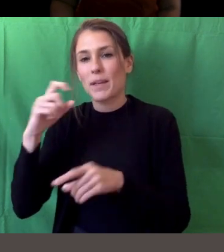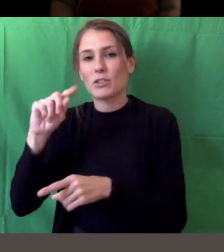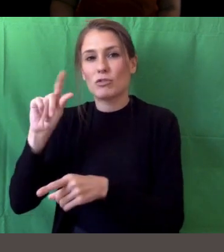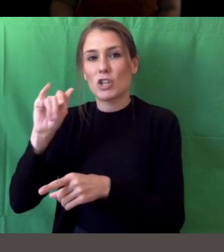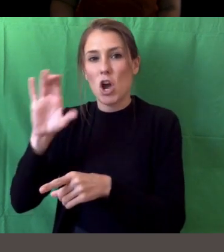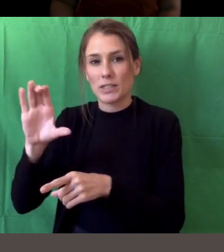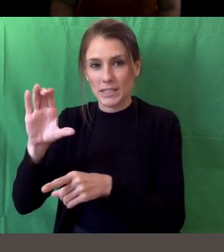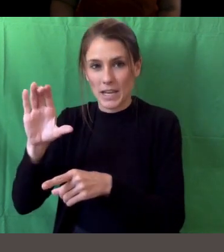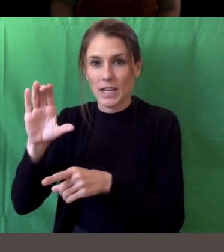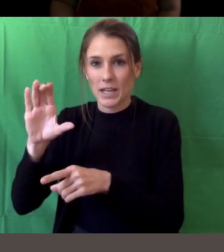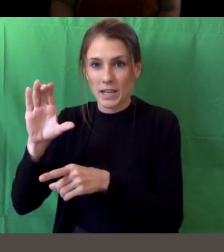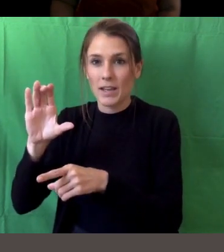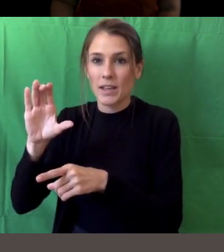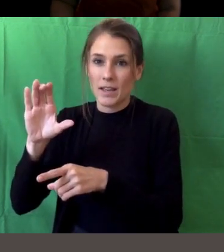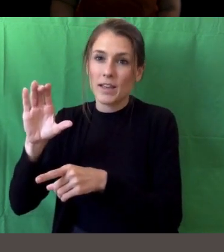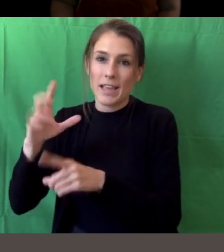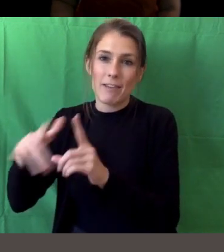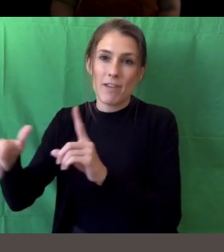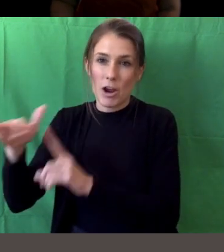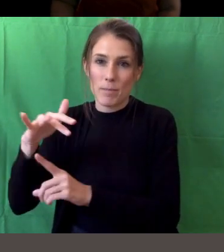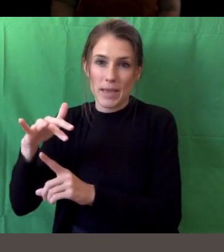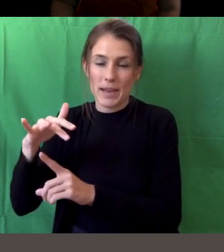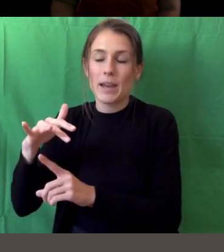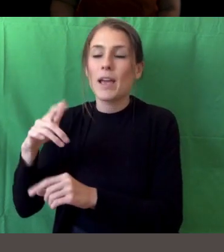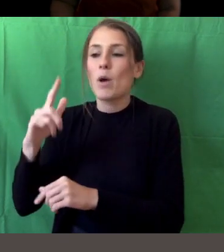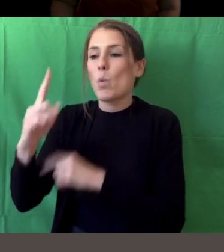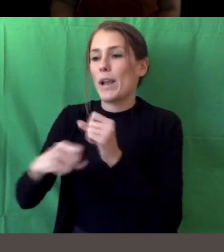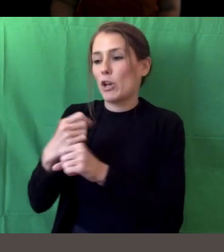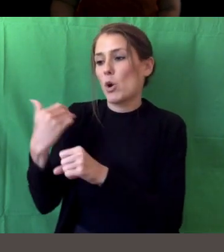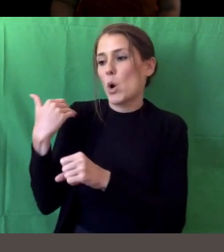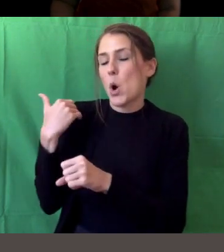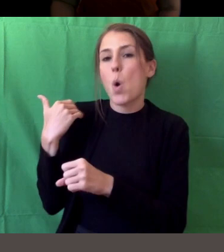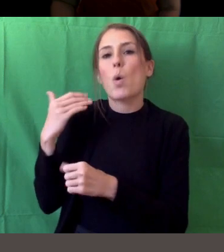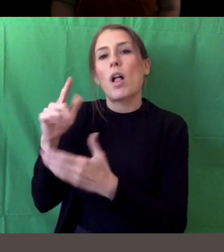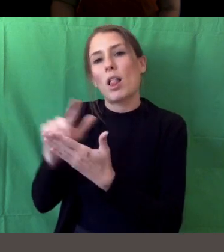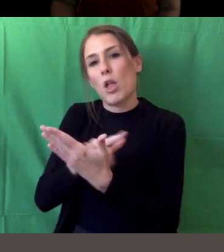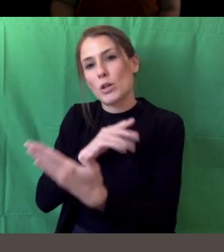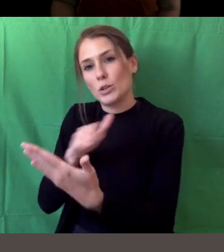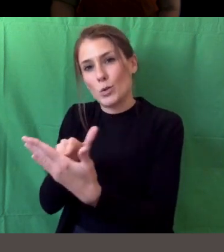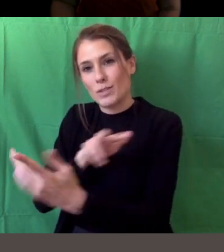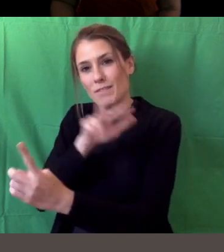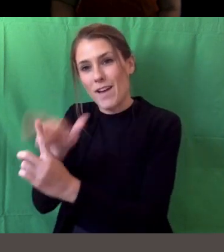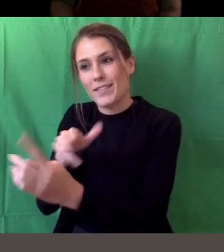And about a year ago, a lawsuit was also filed against the founder.